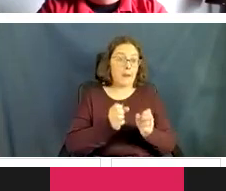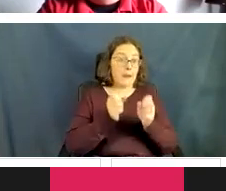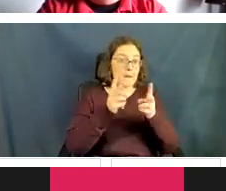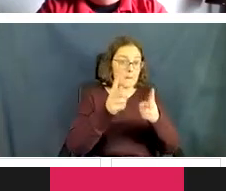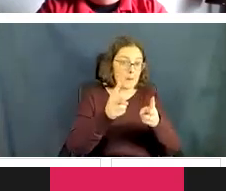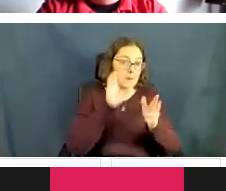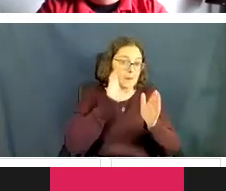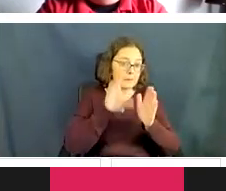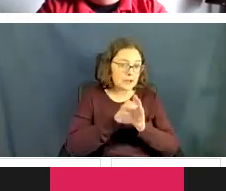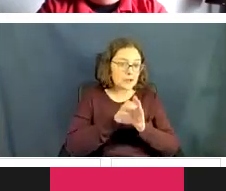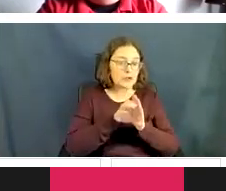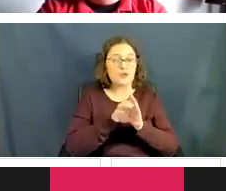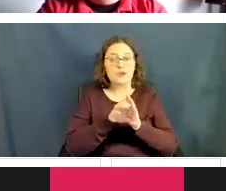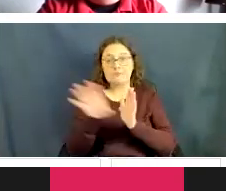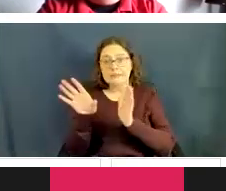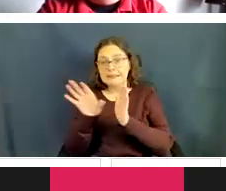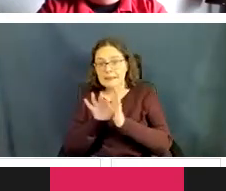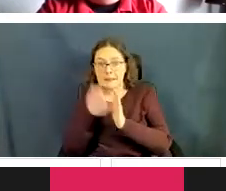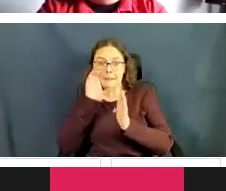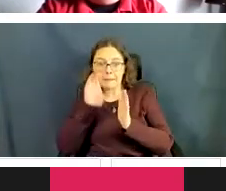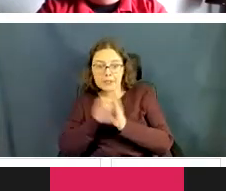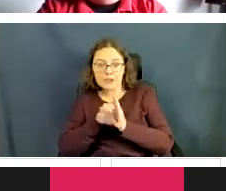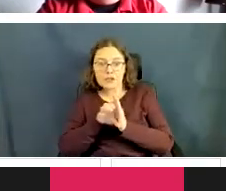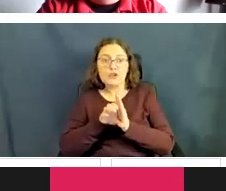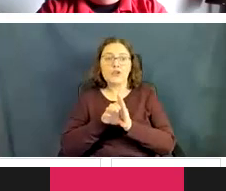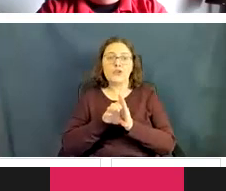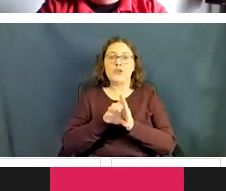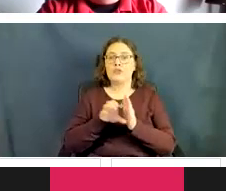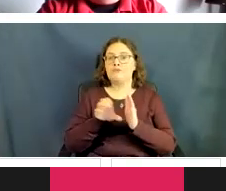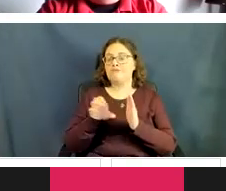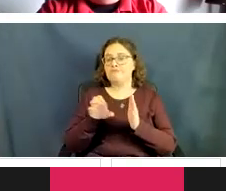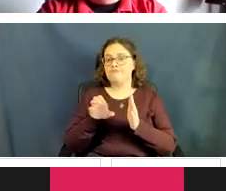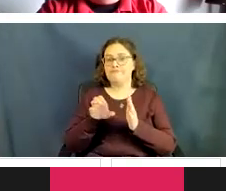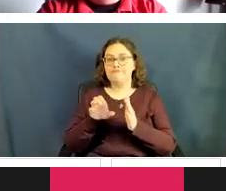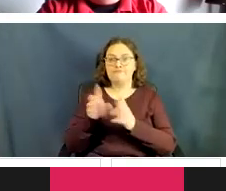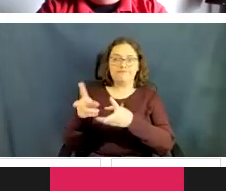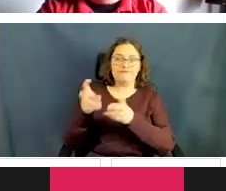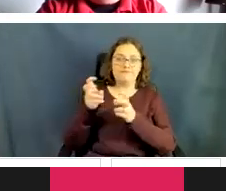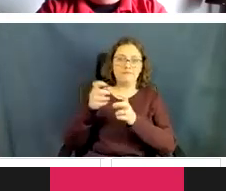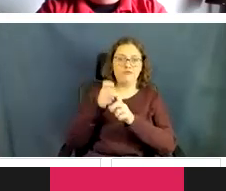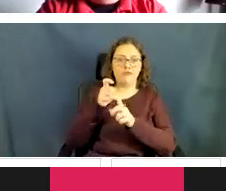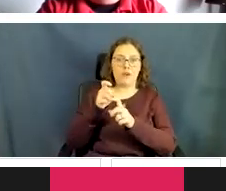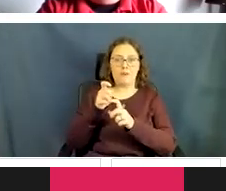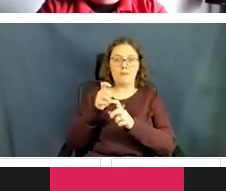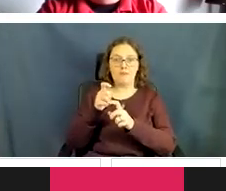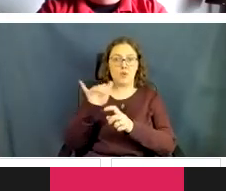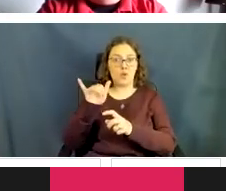And then people go to click on them and open up the examples and low and behold, they didn't